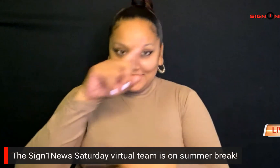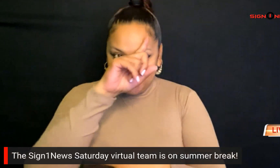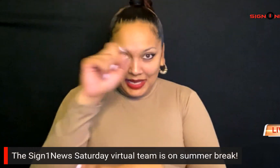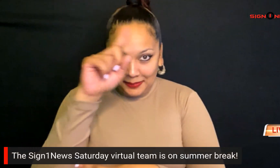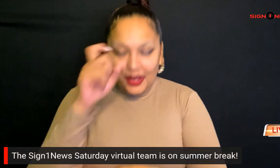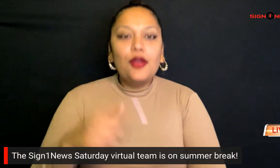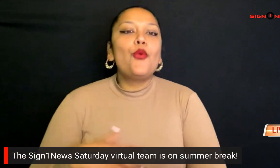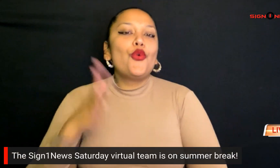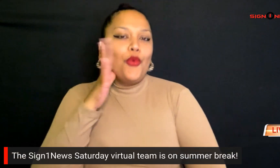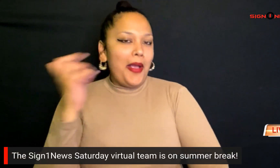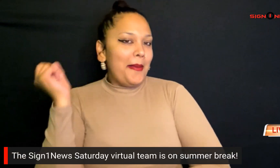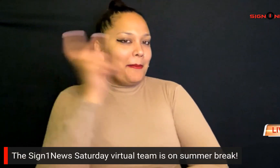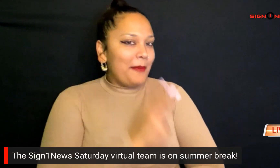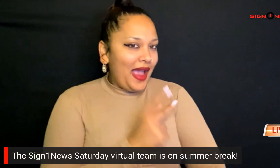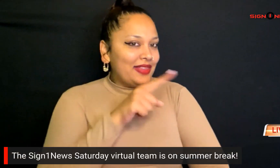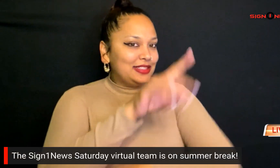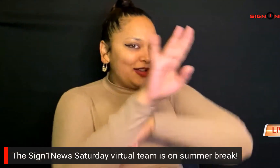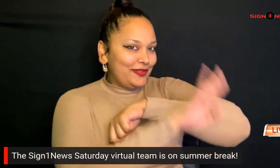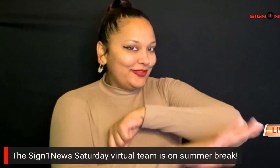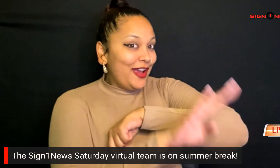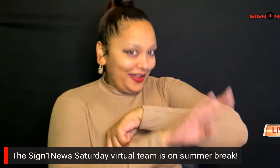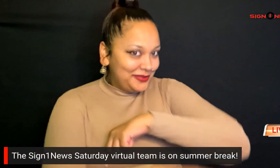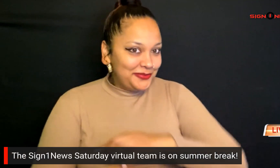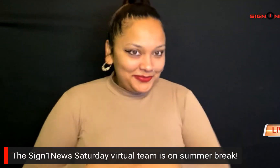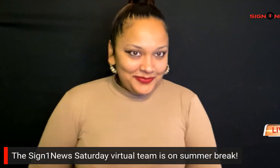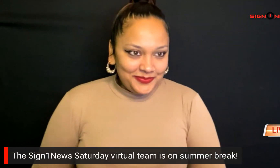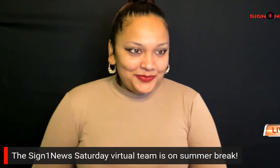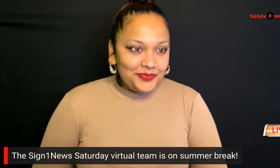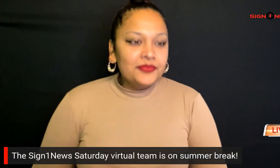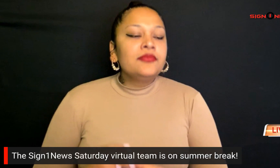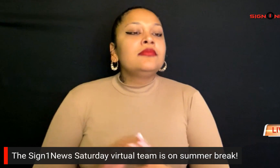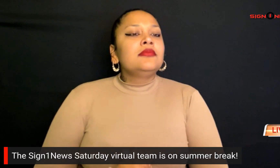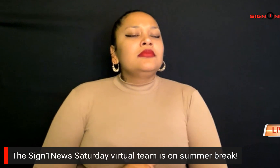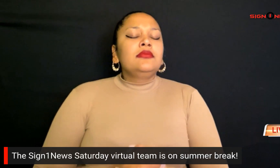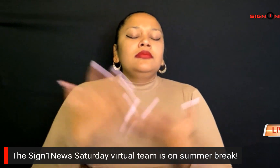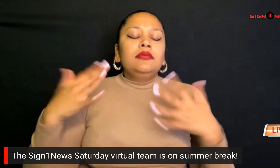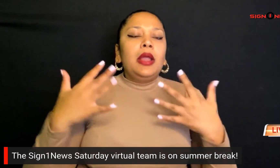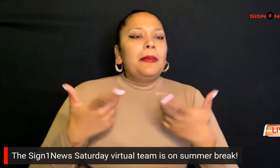show is taking a break for the summer and we will see you again in the fall a big thank